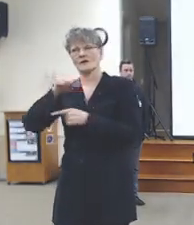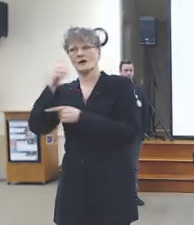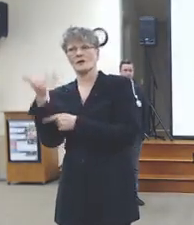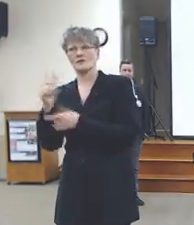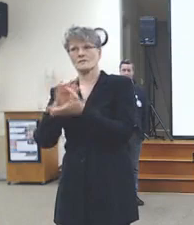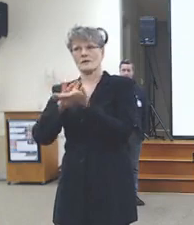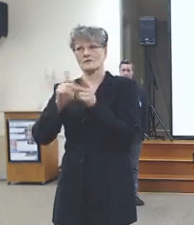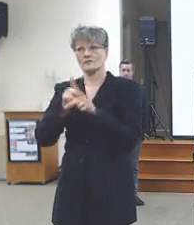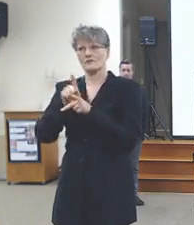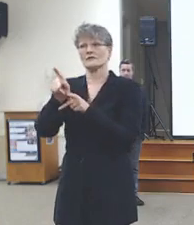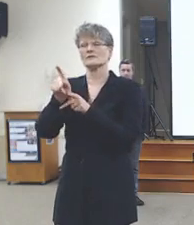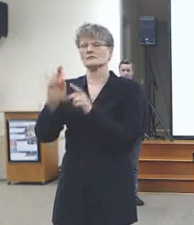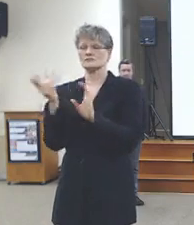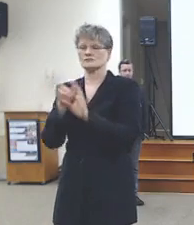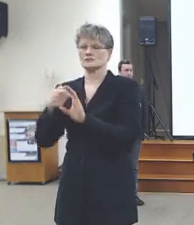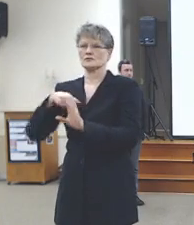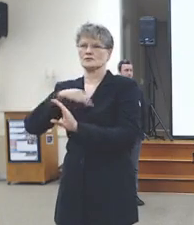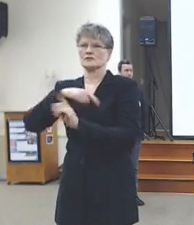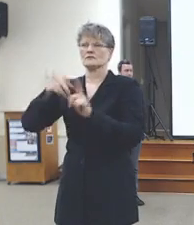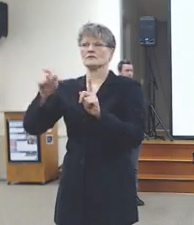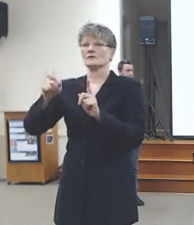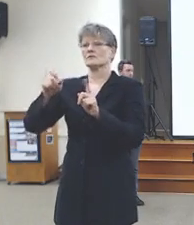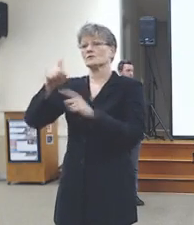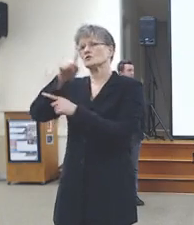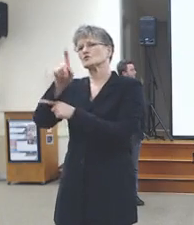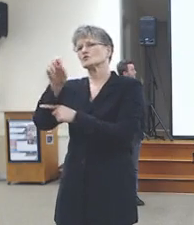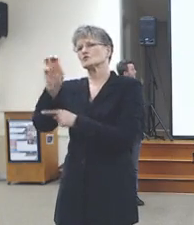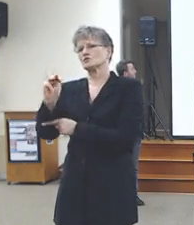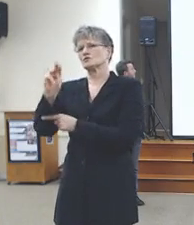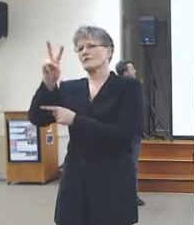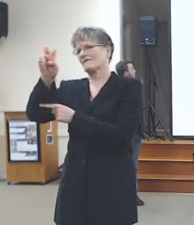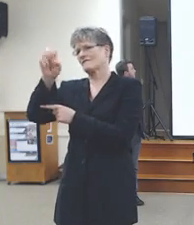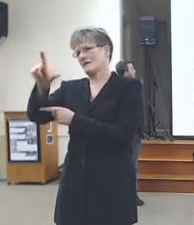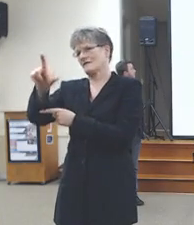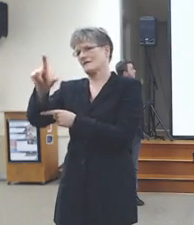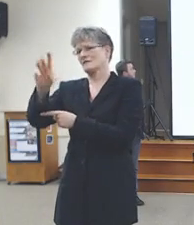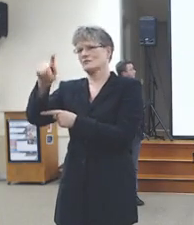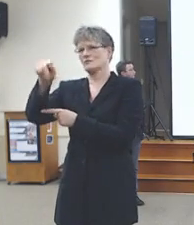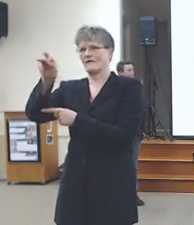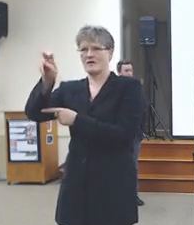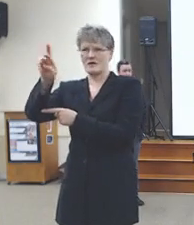we've got Val from Mayer's. Good morning. Not a lot has changed for us since